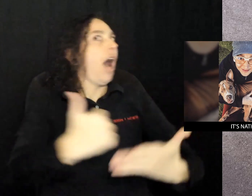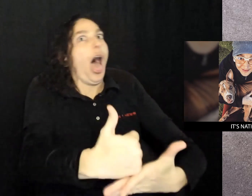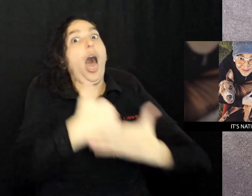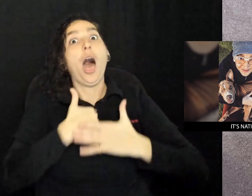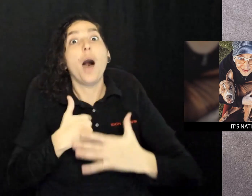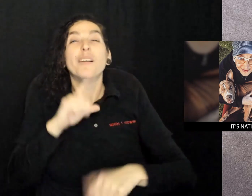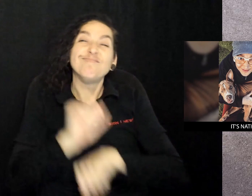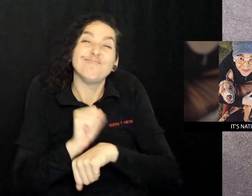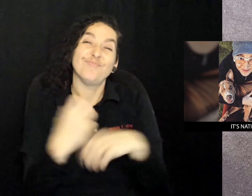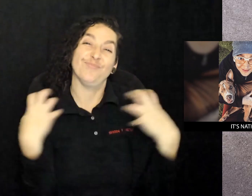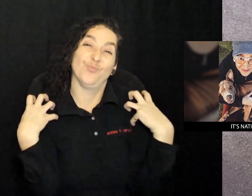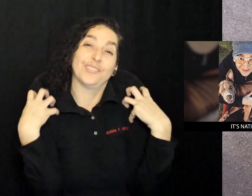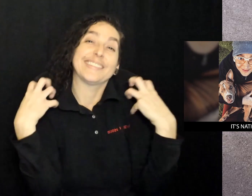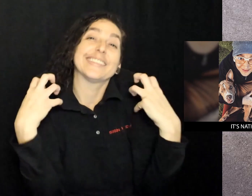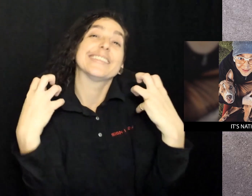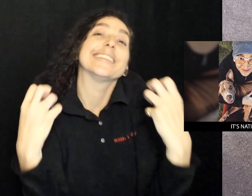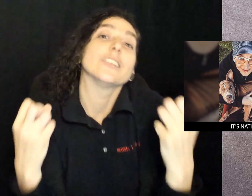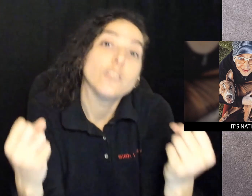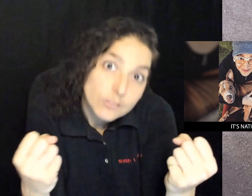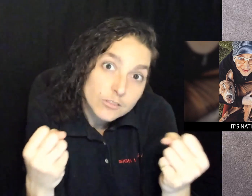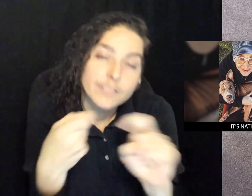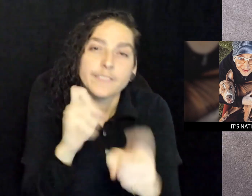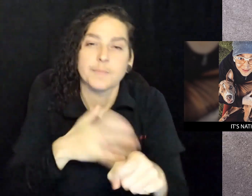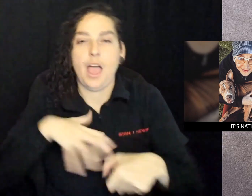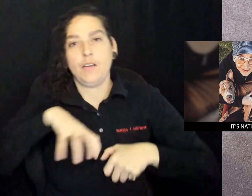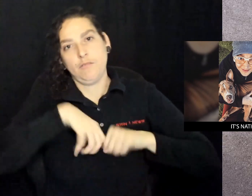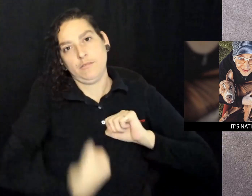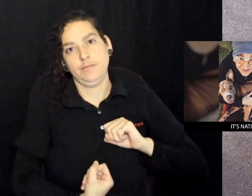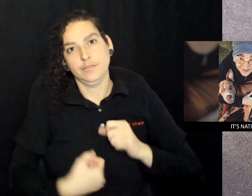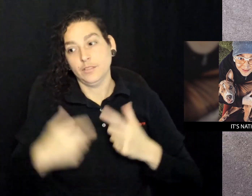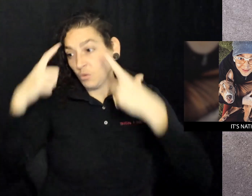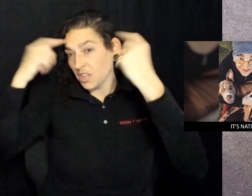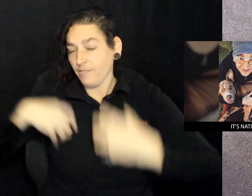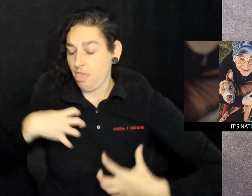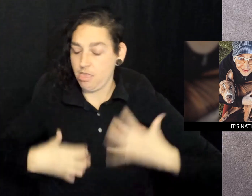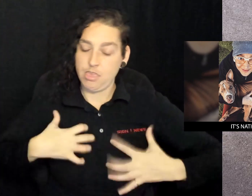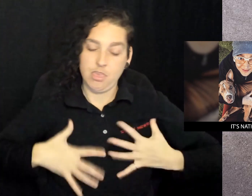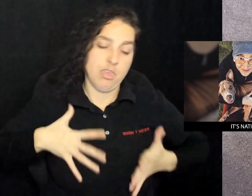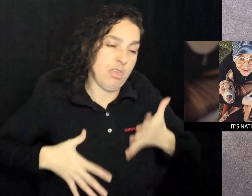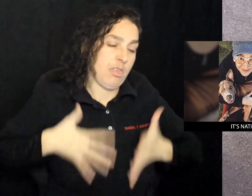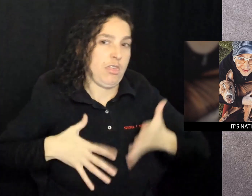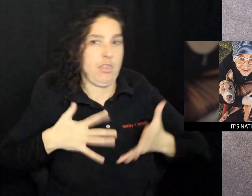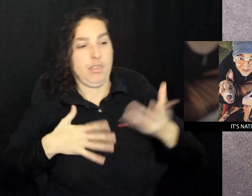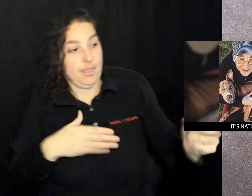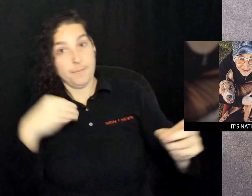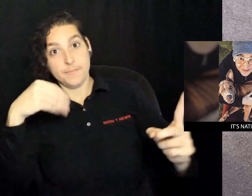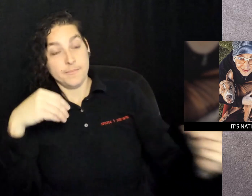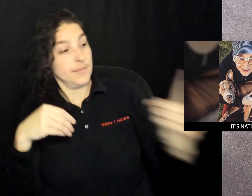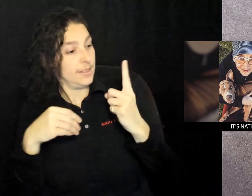it completely change my life actually he helped me heal from the heartbreak of losing Gwinevere